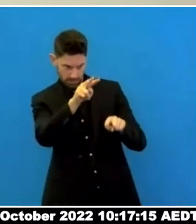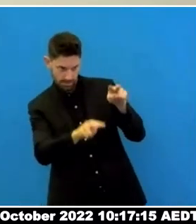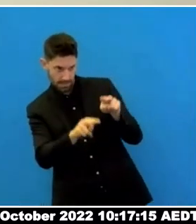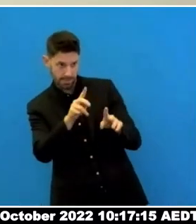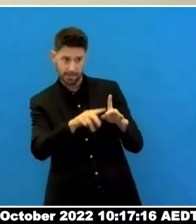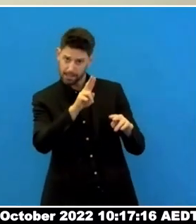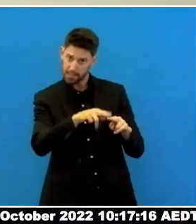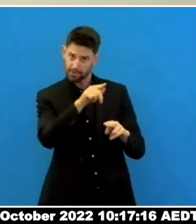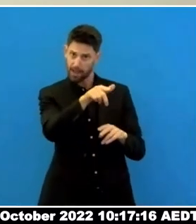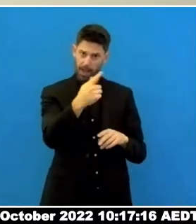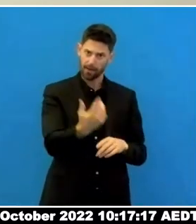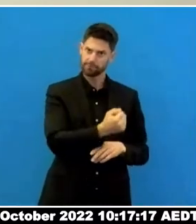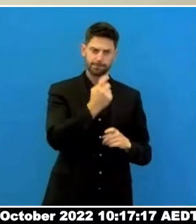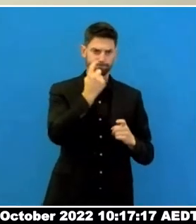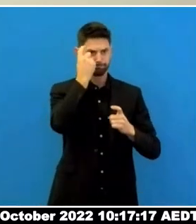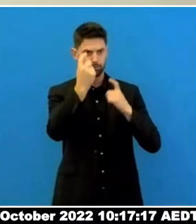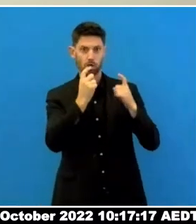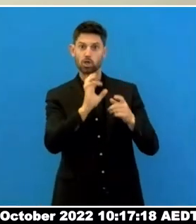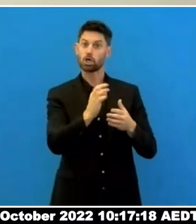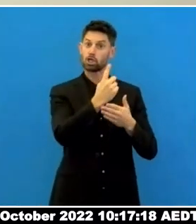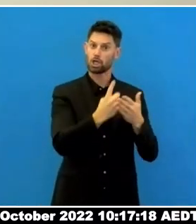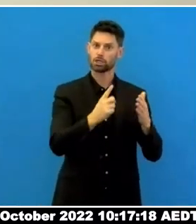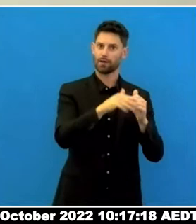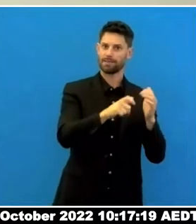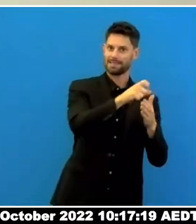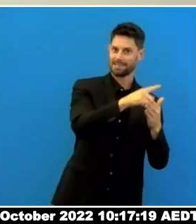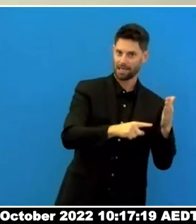of intersectionality where inequalities may raise issues